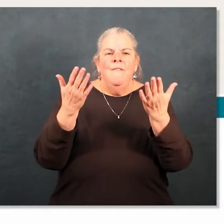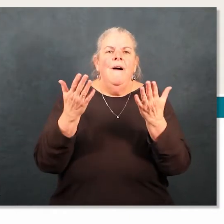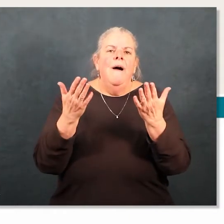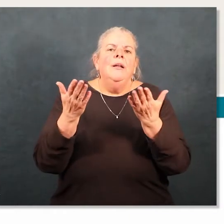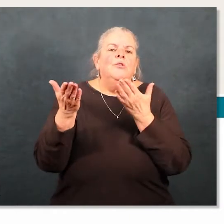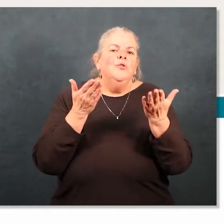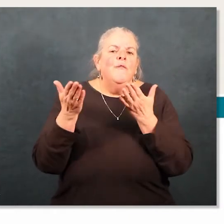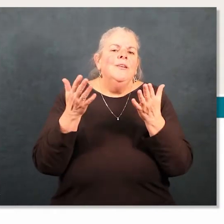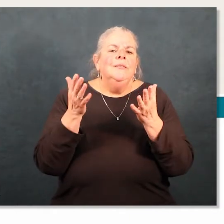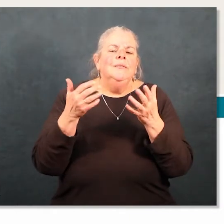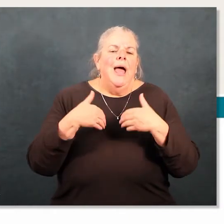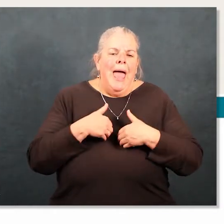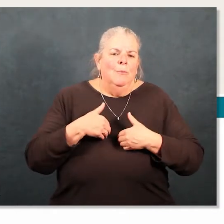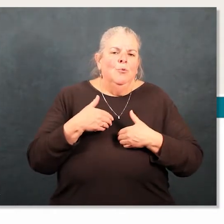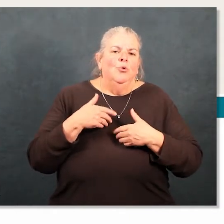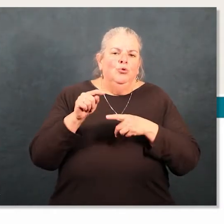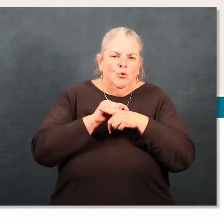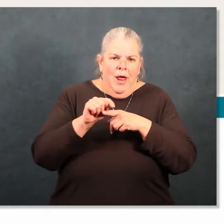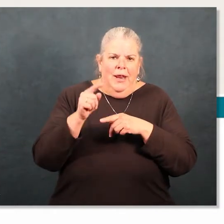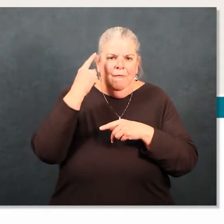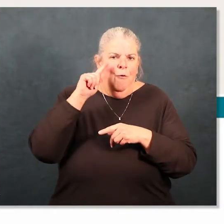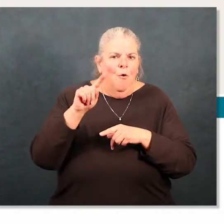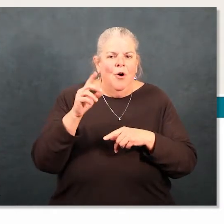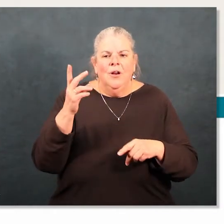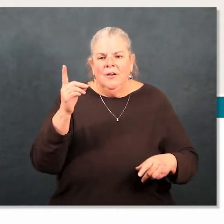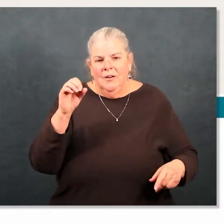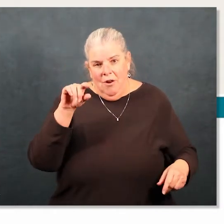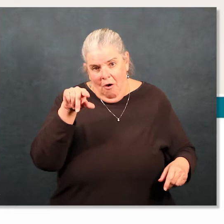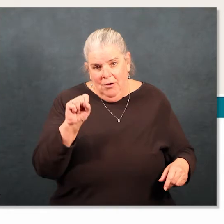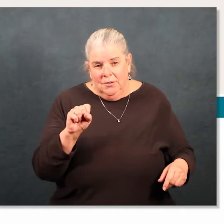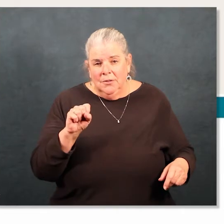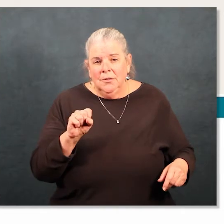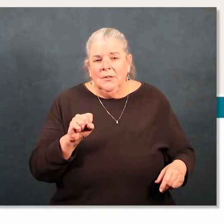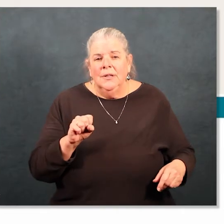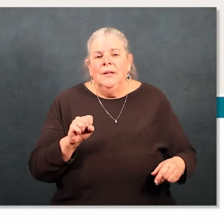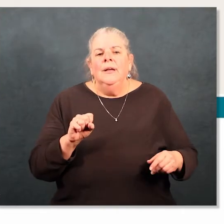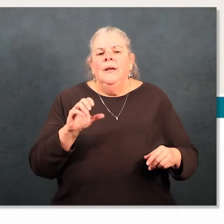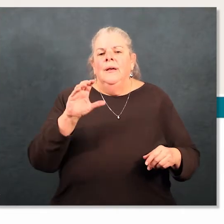service animal training to dogs. The Canine Companions for Independence is one.